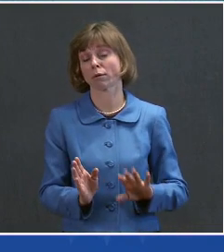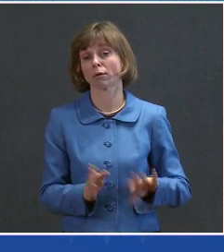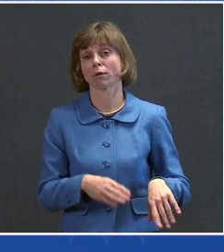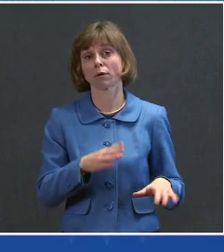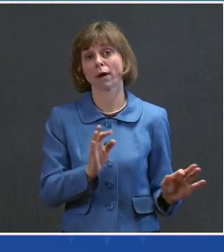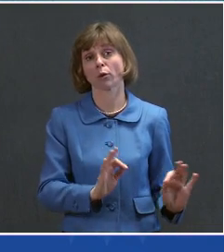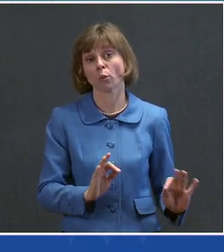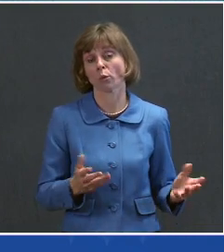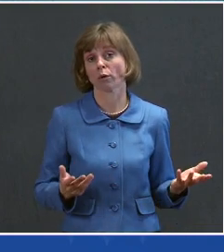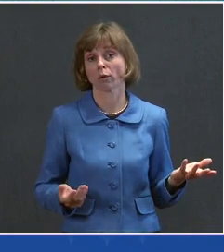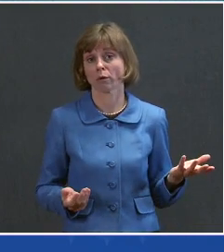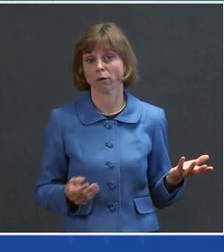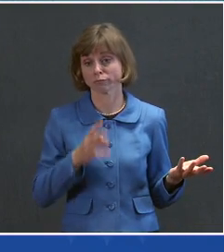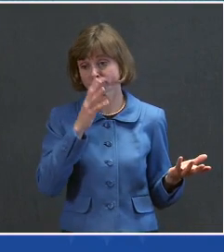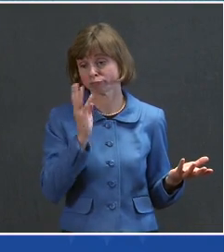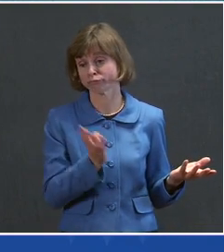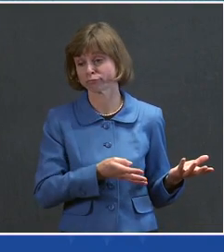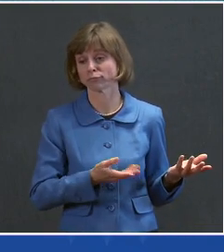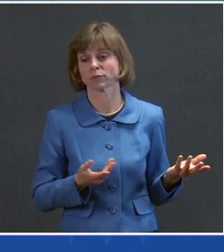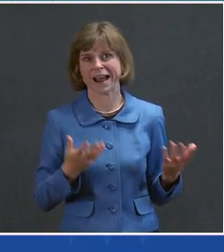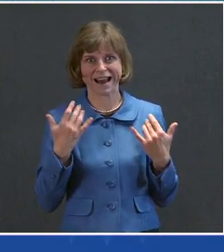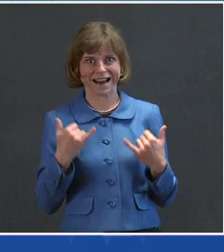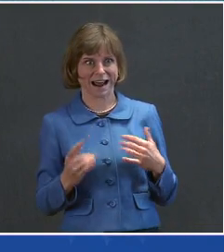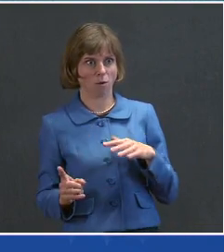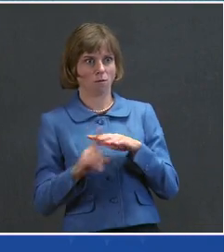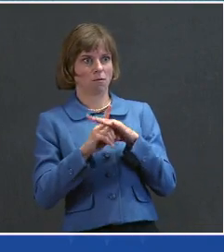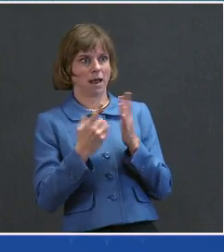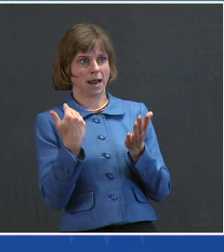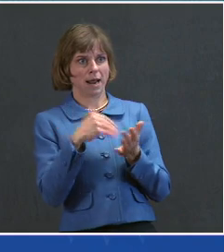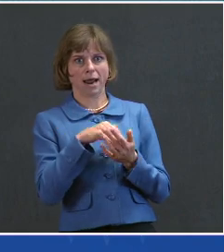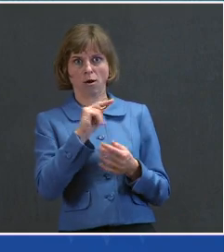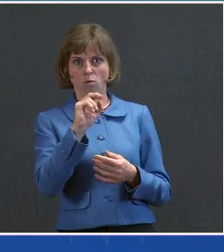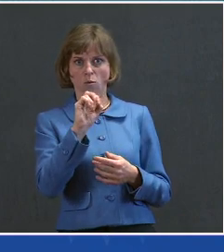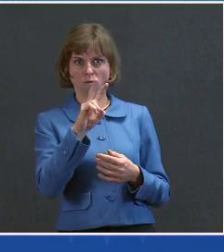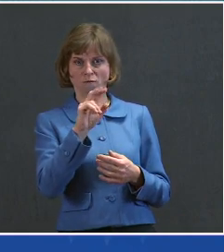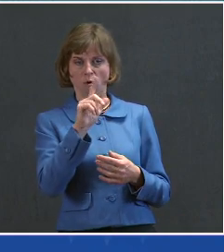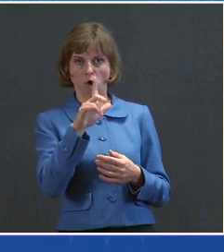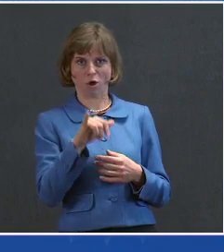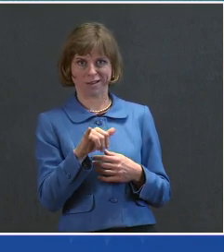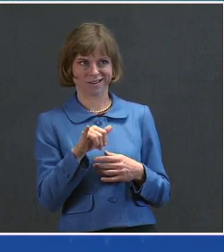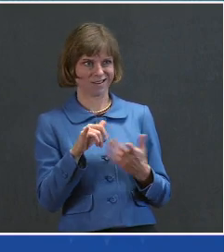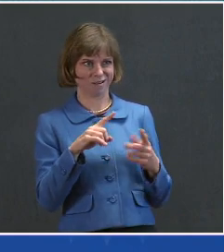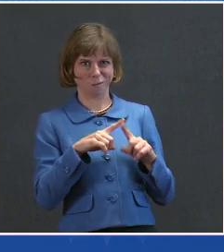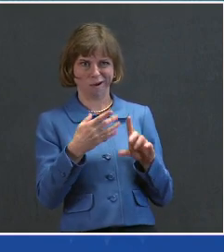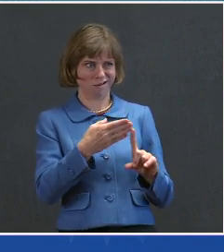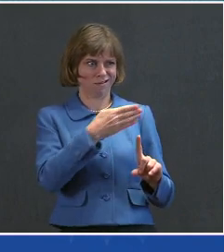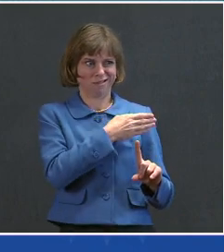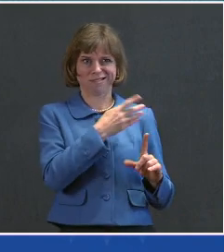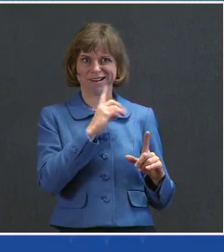that came despite the, sort of, series of similar sanctions that were imposed. So I guess the question is --